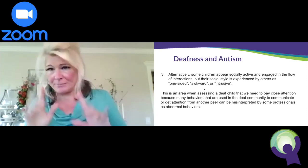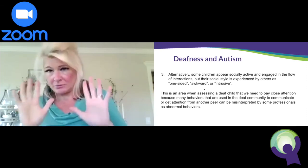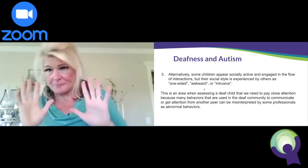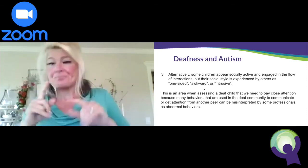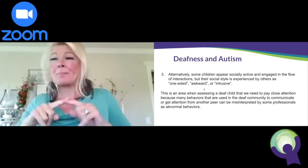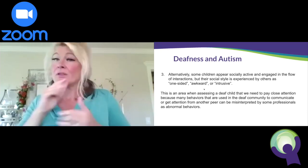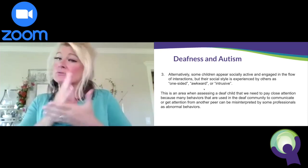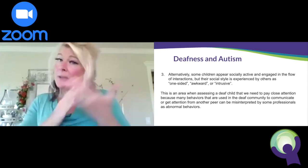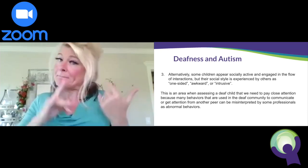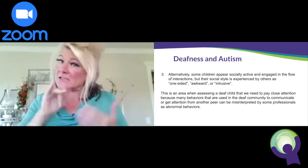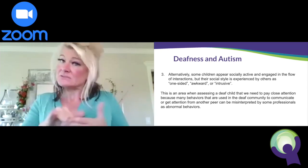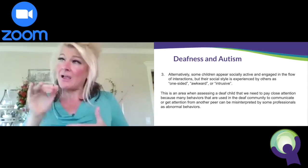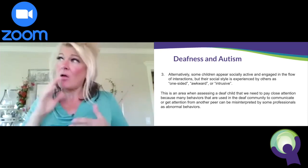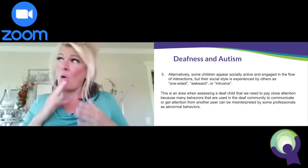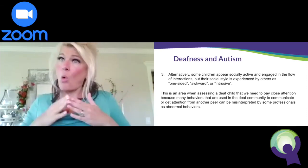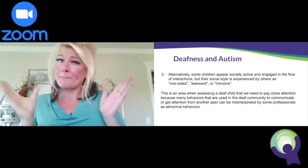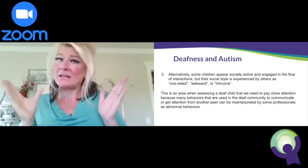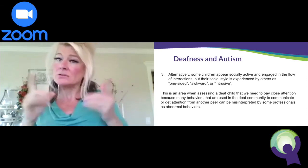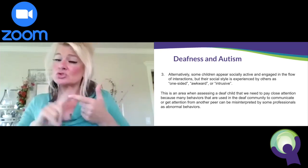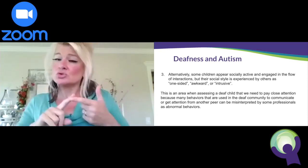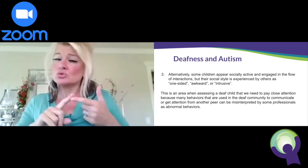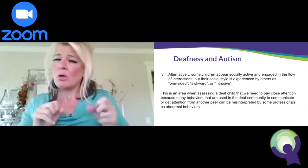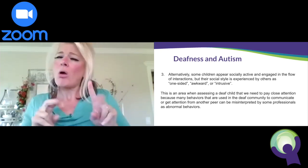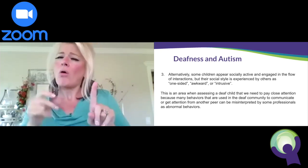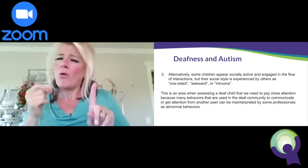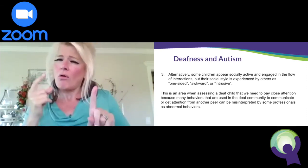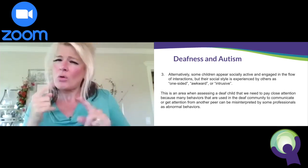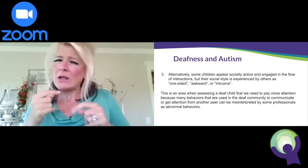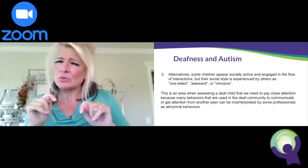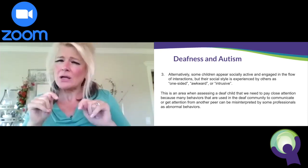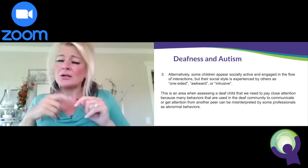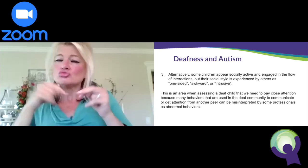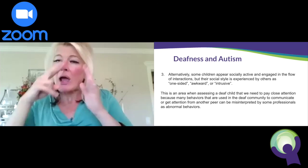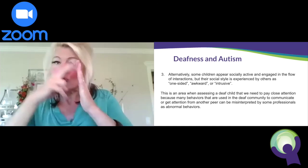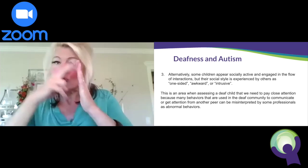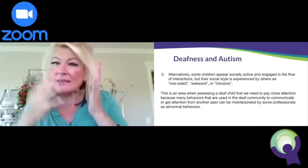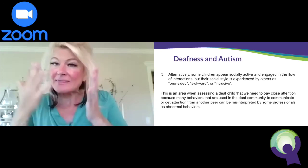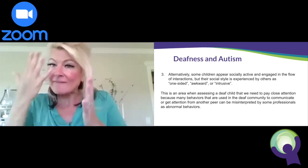you're modifying your lesson plans and modifying the curriculum. You need to be open